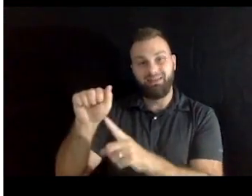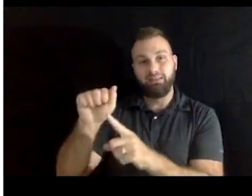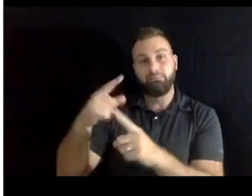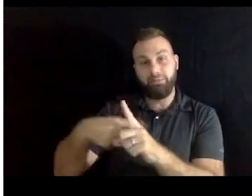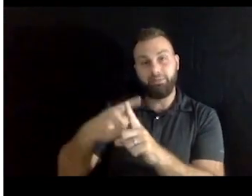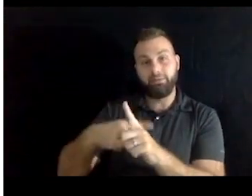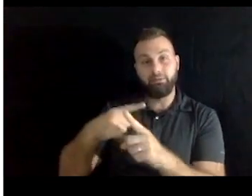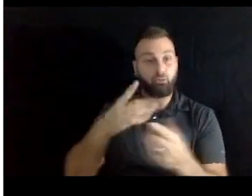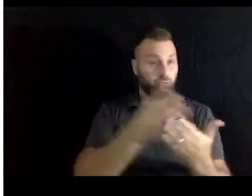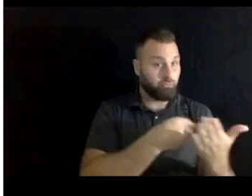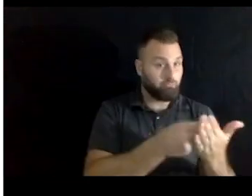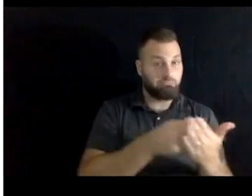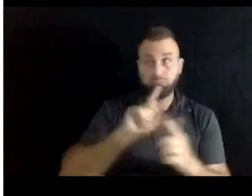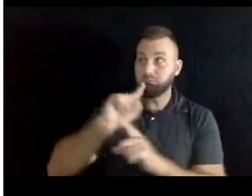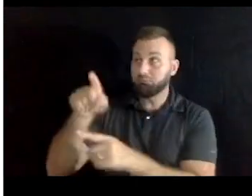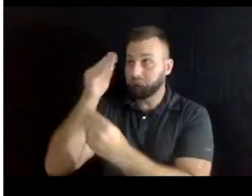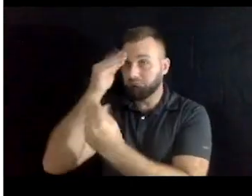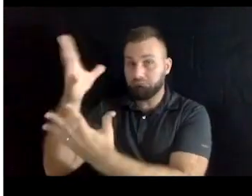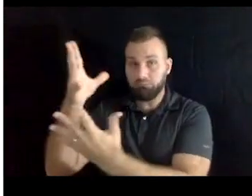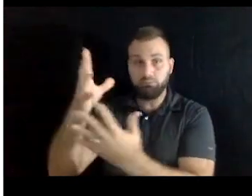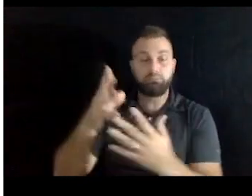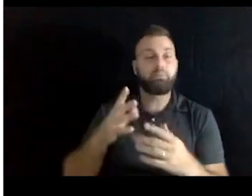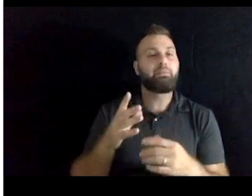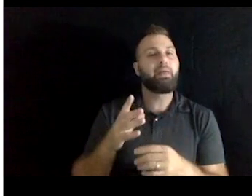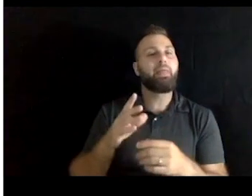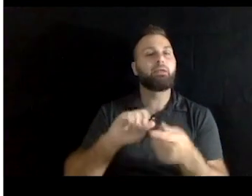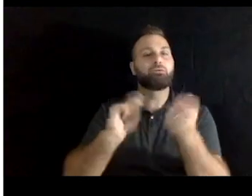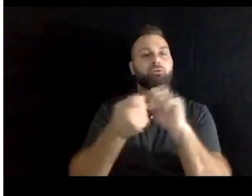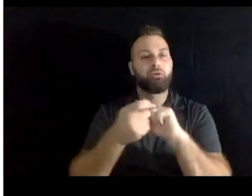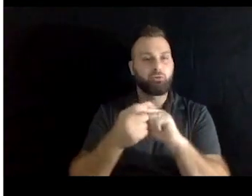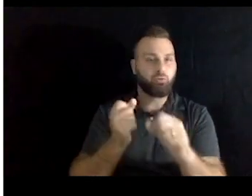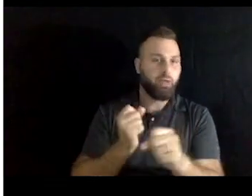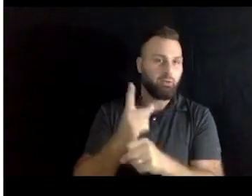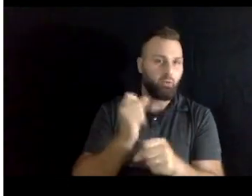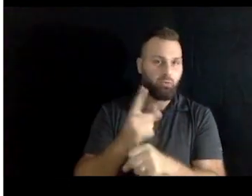but they went to an annual earnings reporting model and then what they